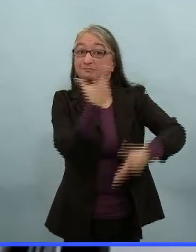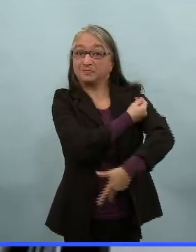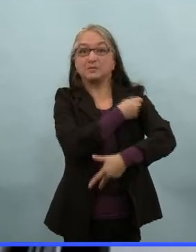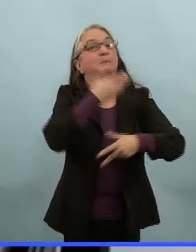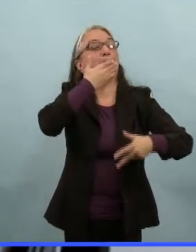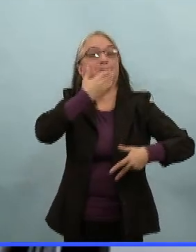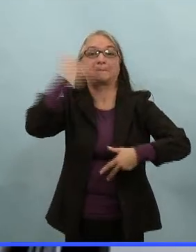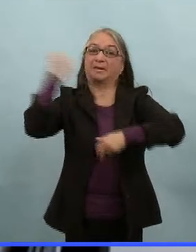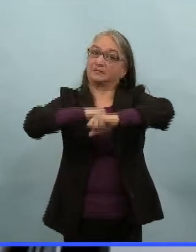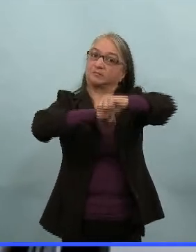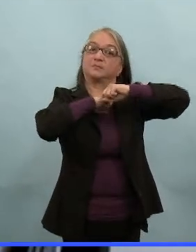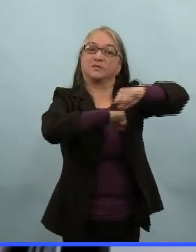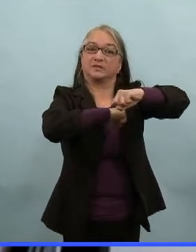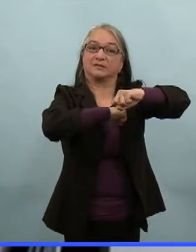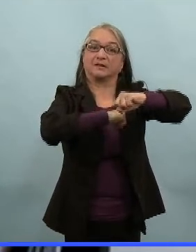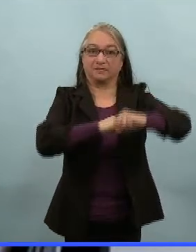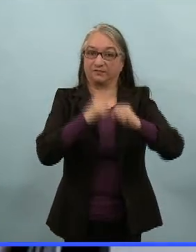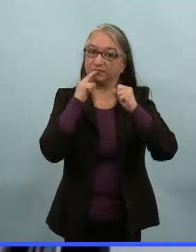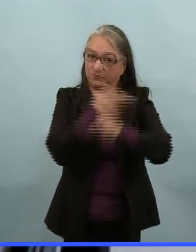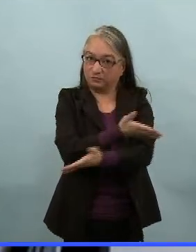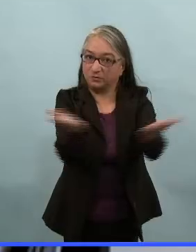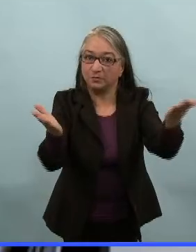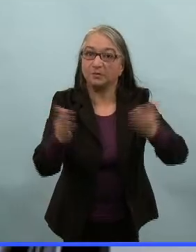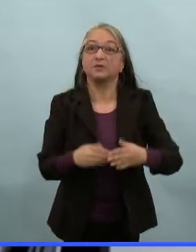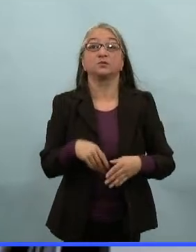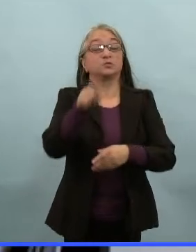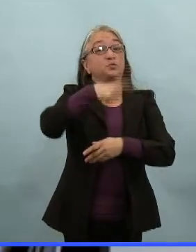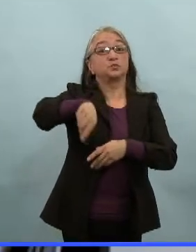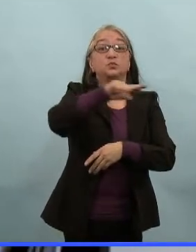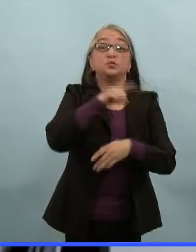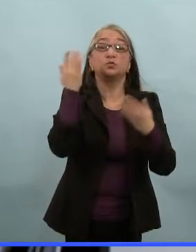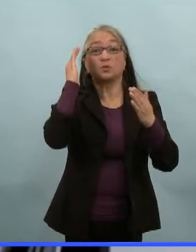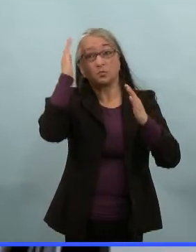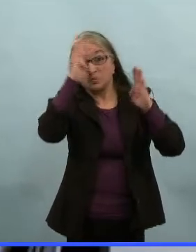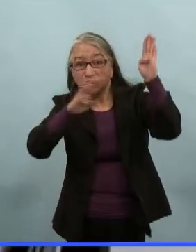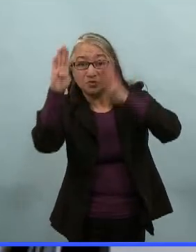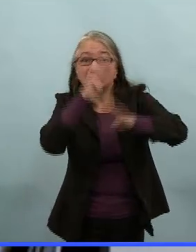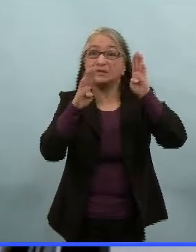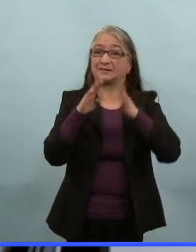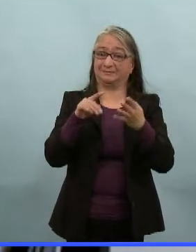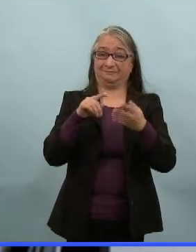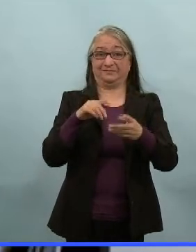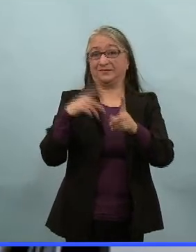so if you do worry about the vaccine not working with this variant because our numbers are rising